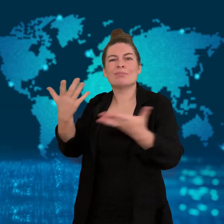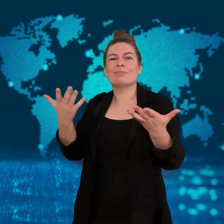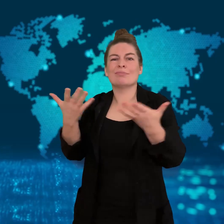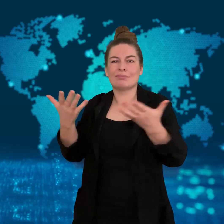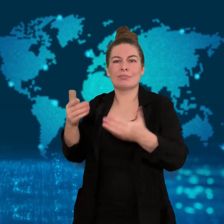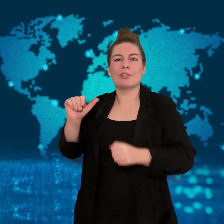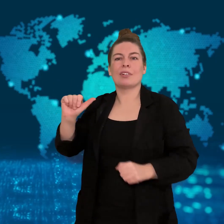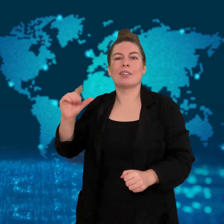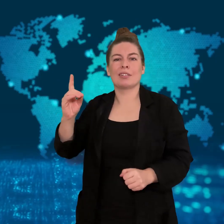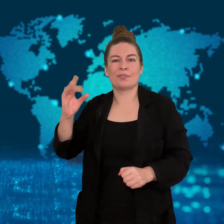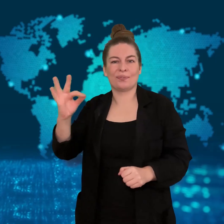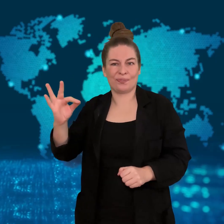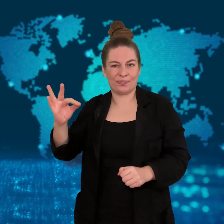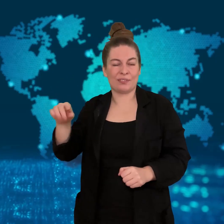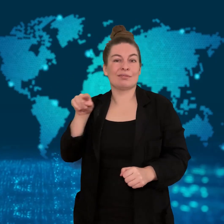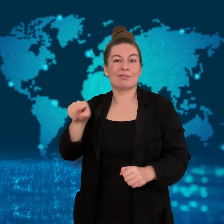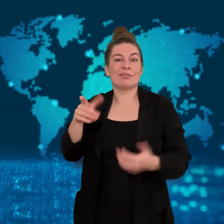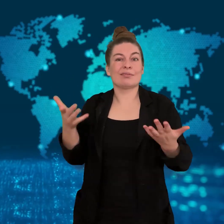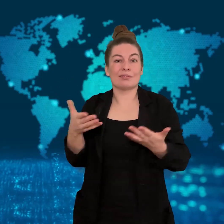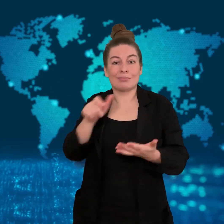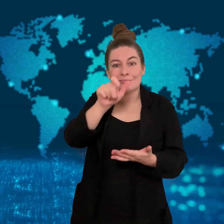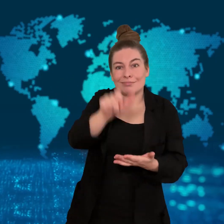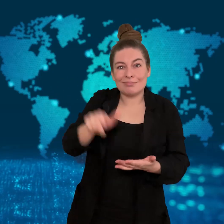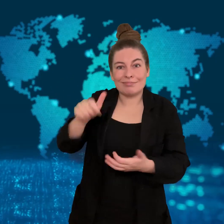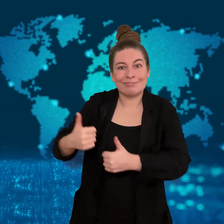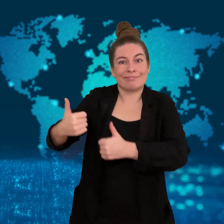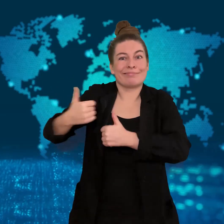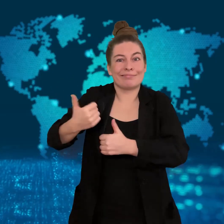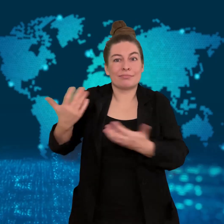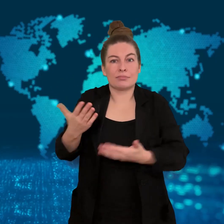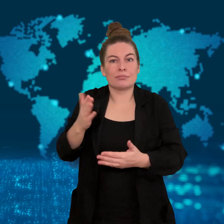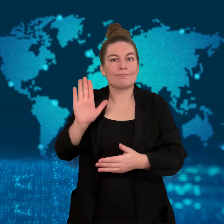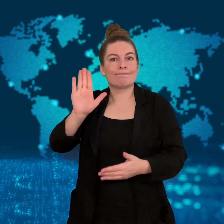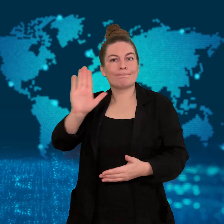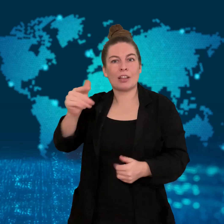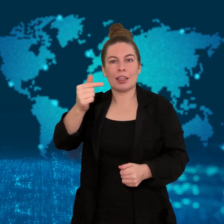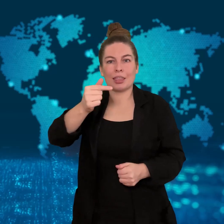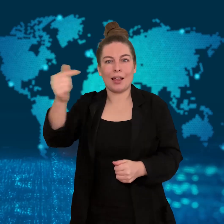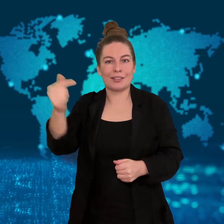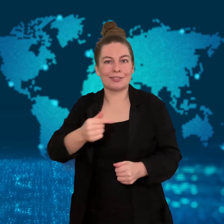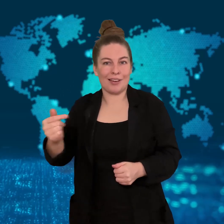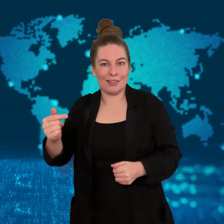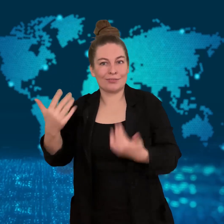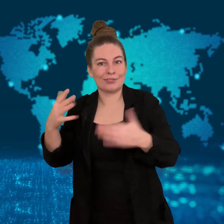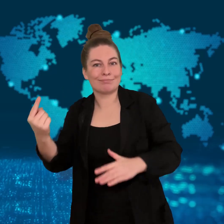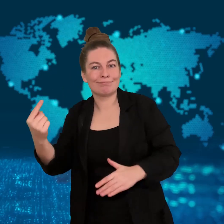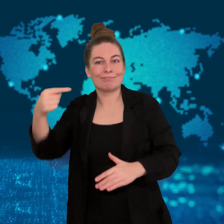in Beni territory, North Kivu when the base was attacked by